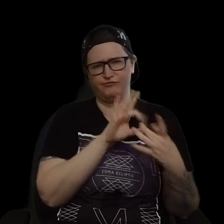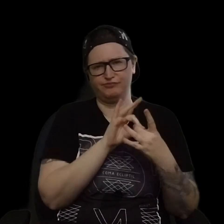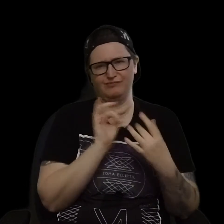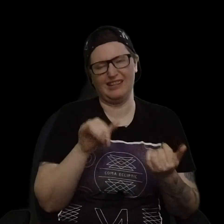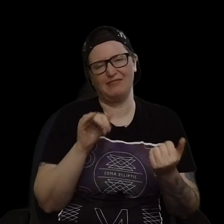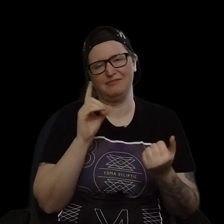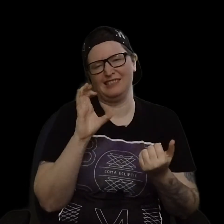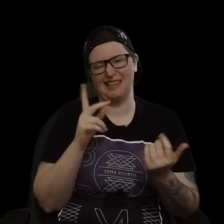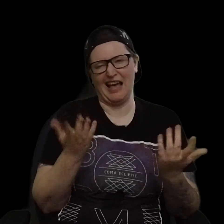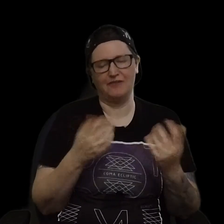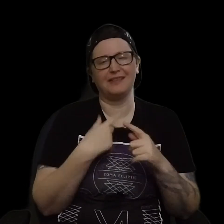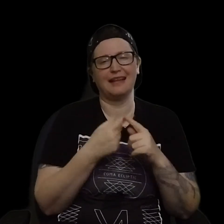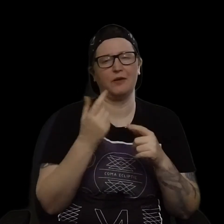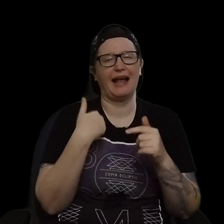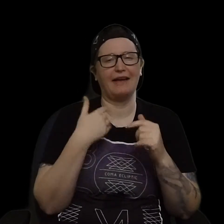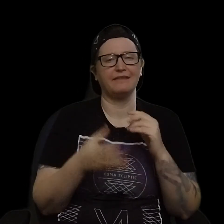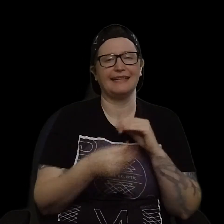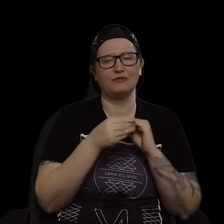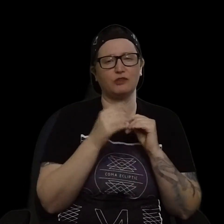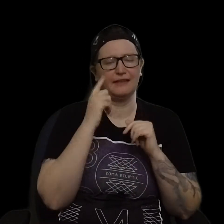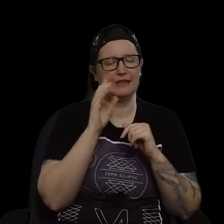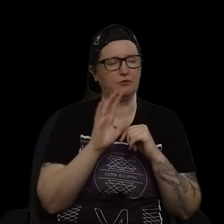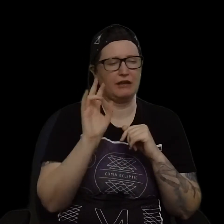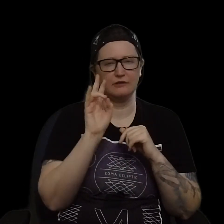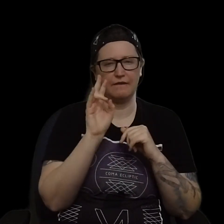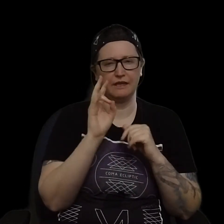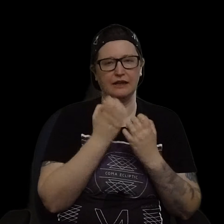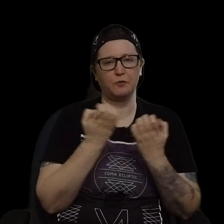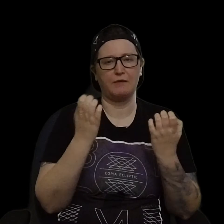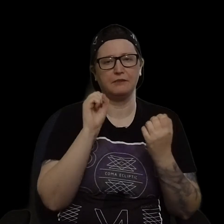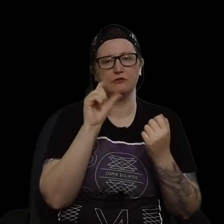do you use to connect so that's a deck and then you're gonna have additional i think